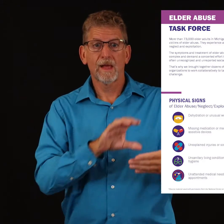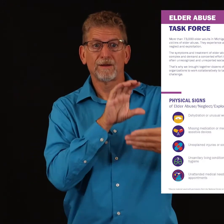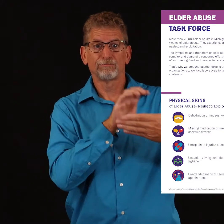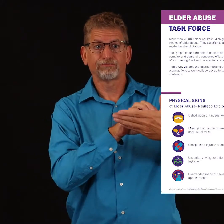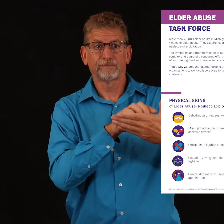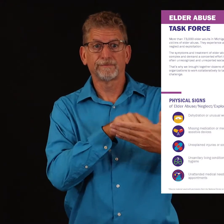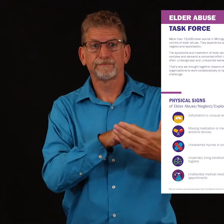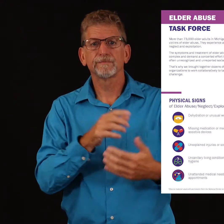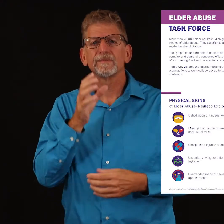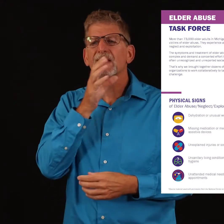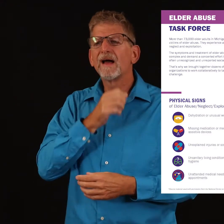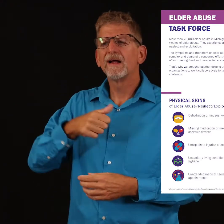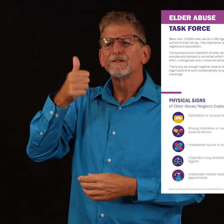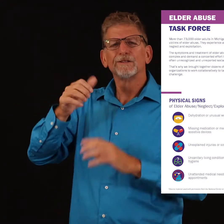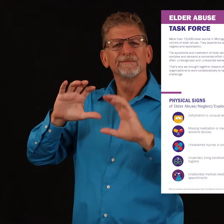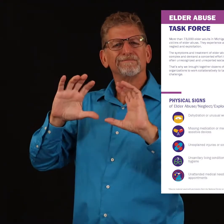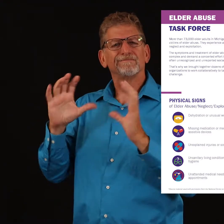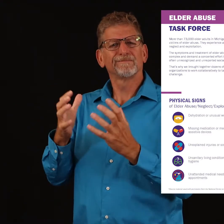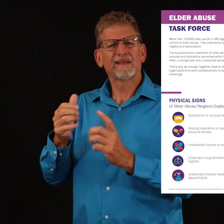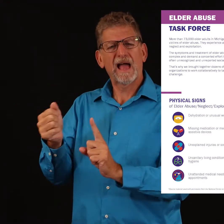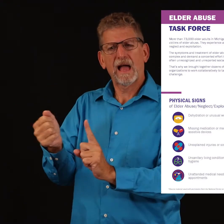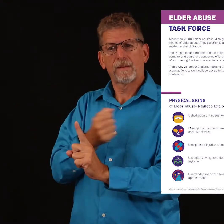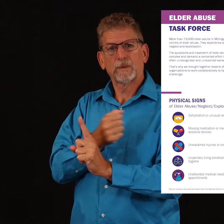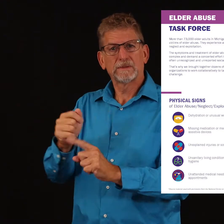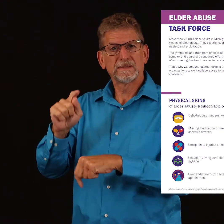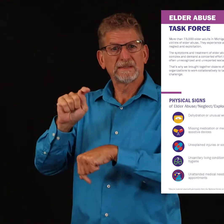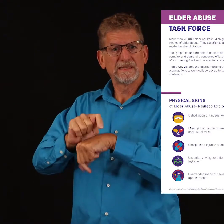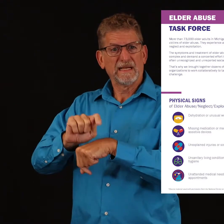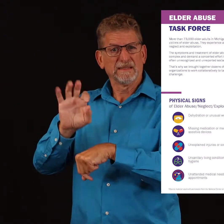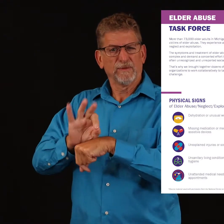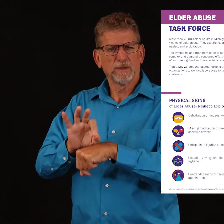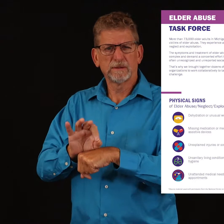[Next Section] Elder Abuse Task Force